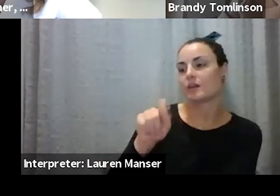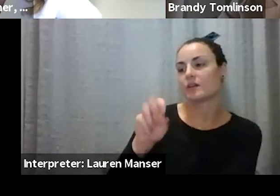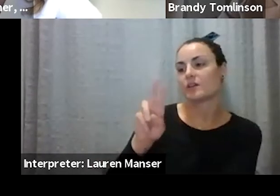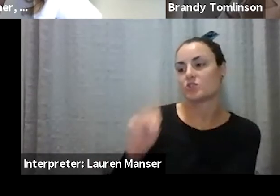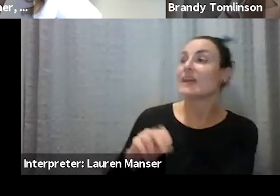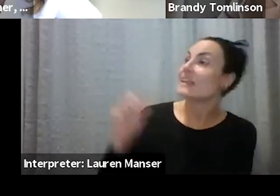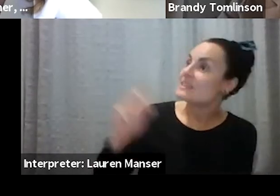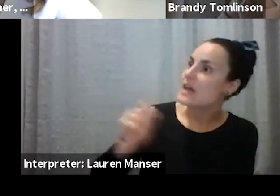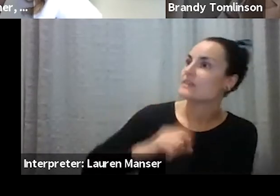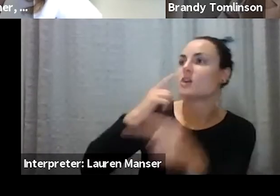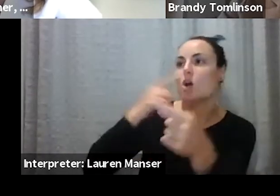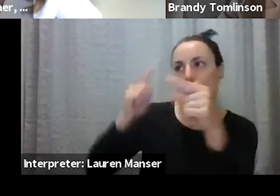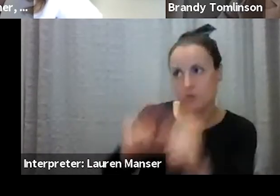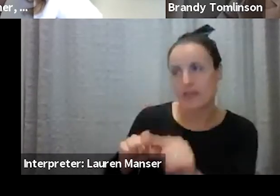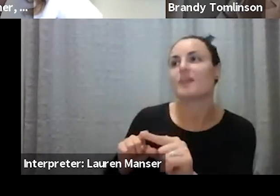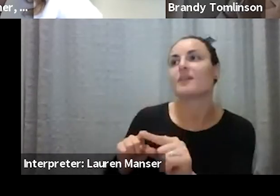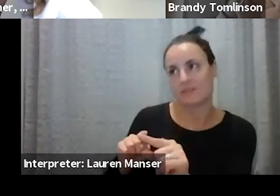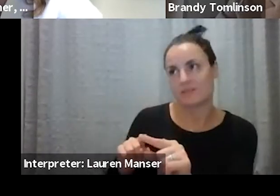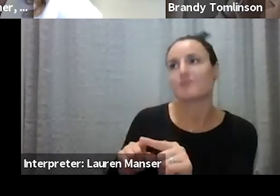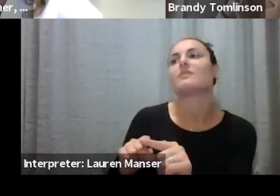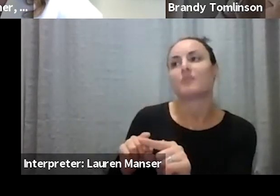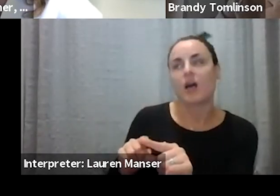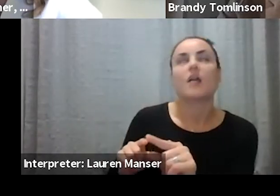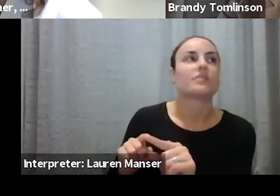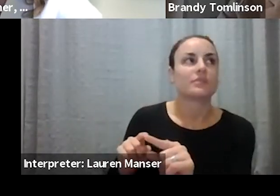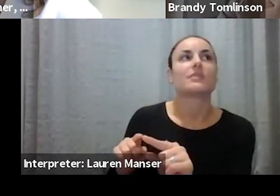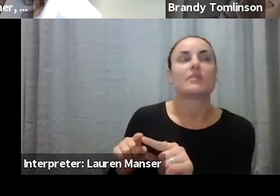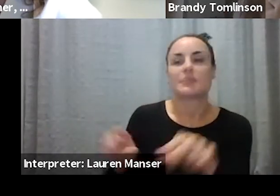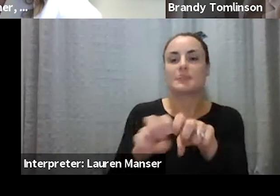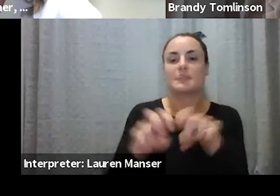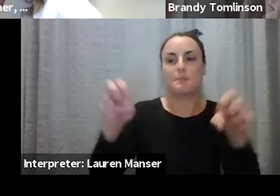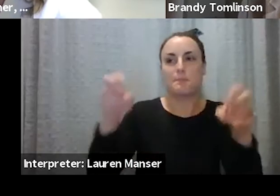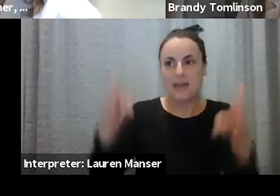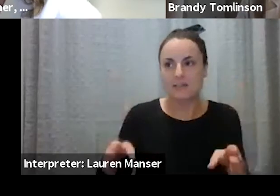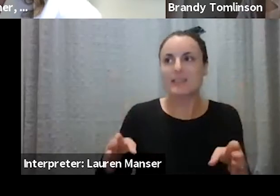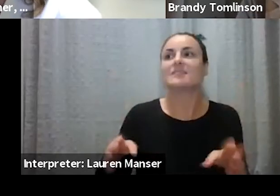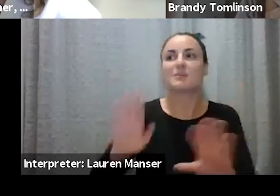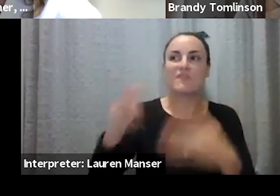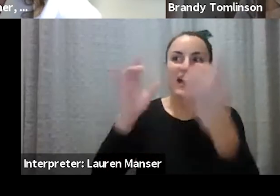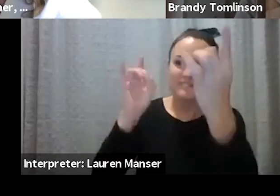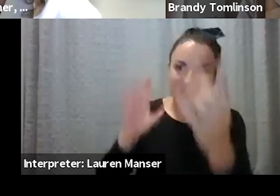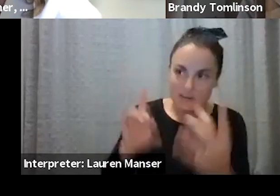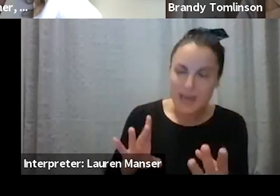on how this has really changed so much professionally, personally, emotionally,